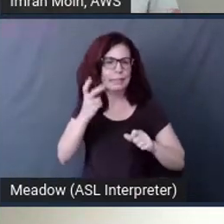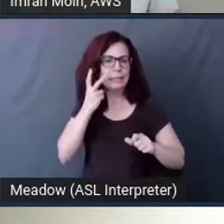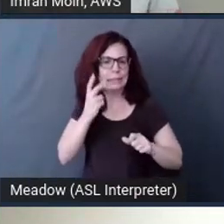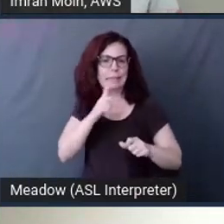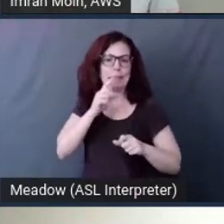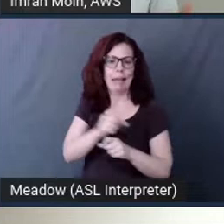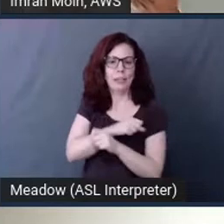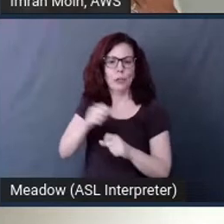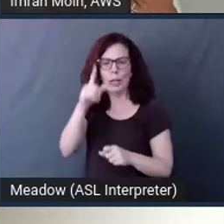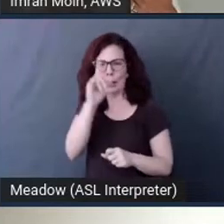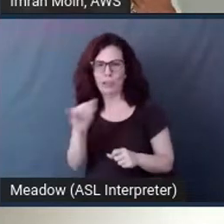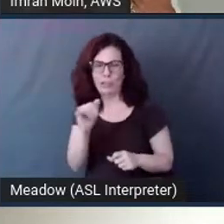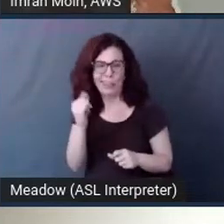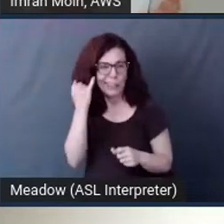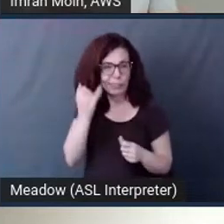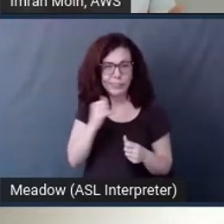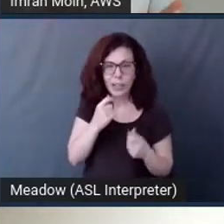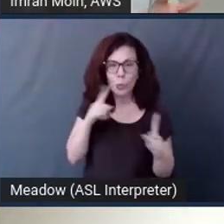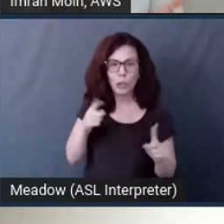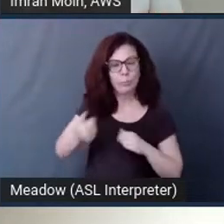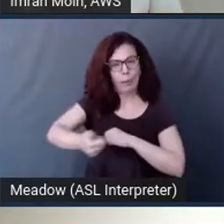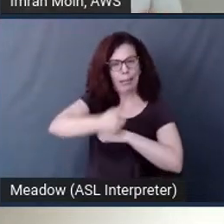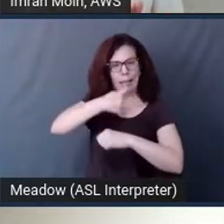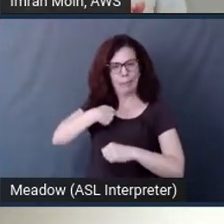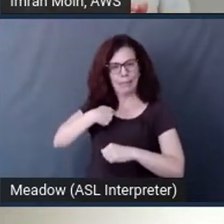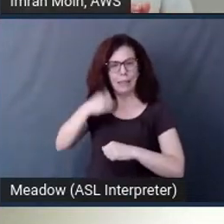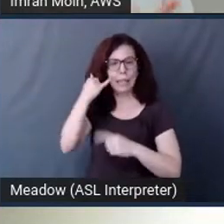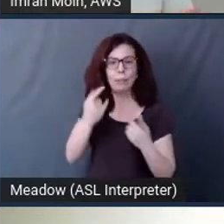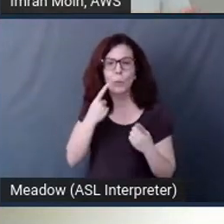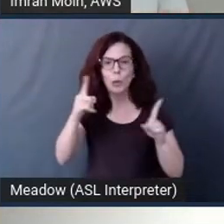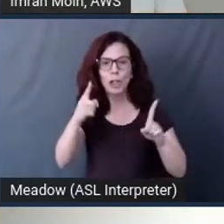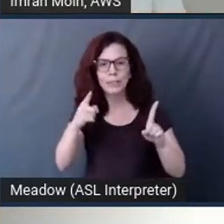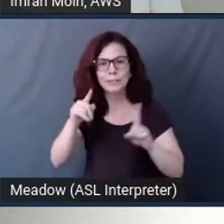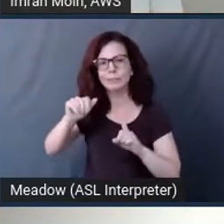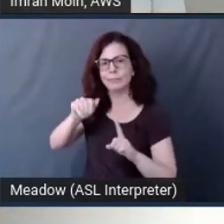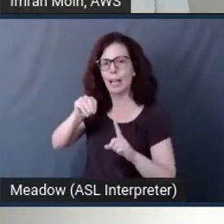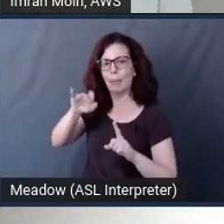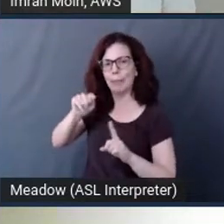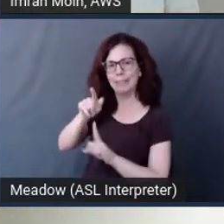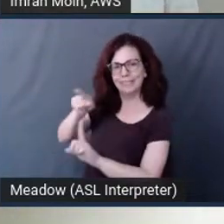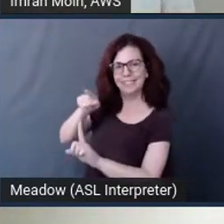If it doesn't work, it's my fault. If it works, please give all the credit to Amit. He is the brains behind the demo.